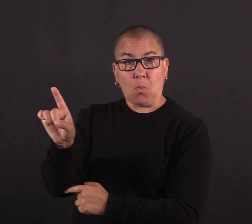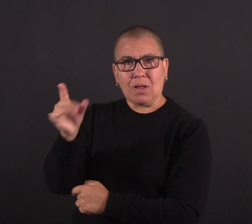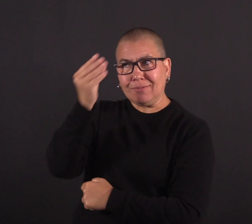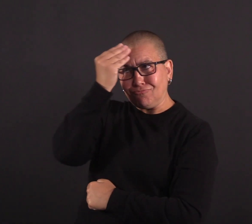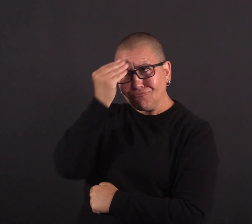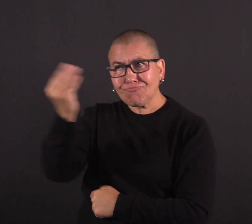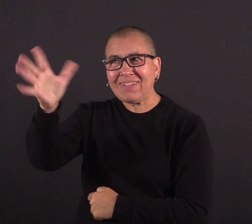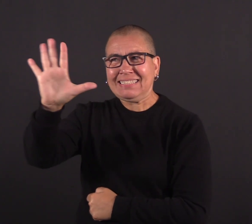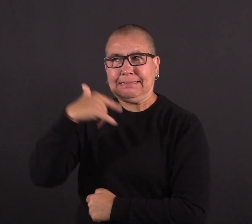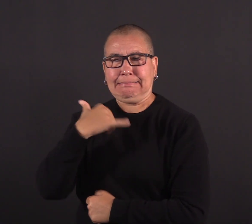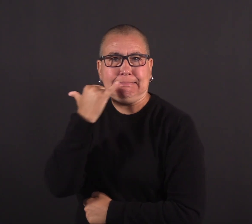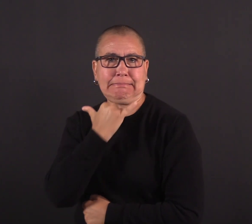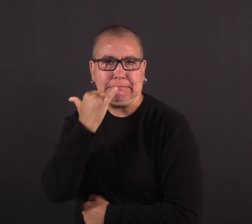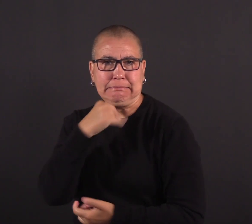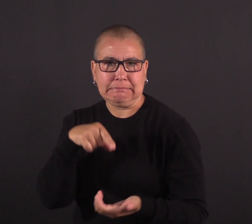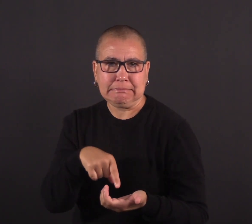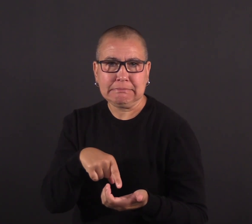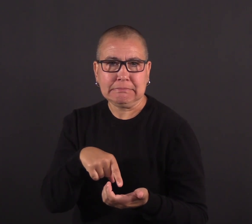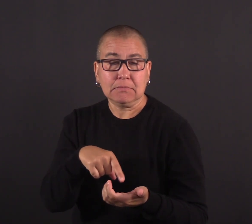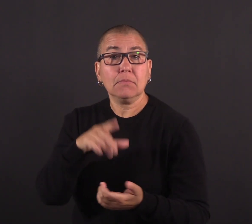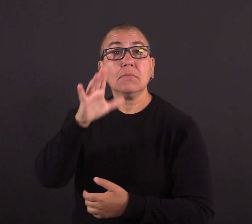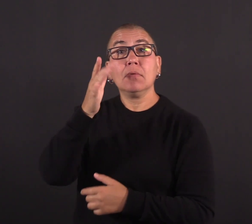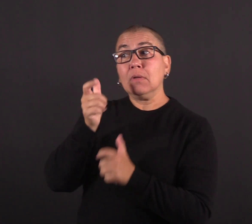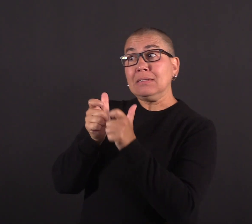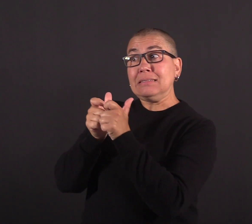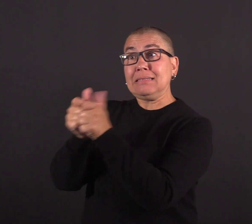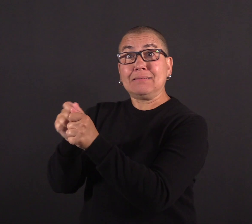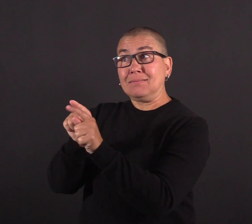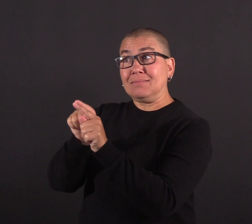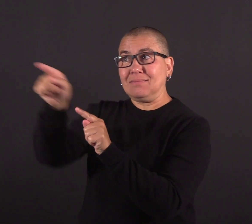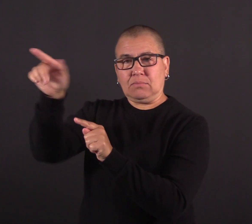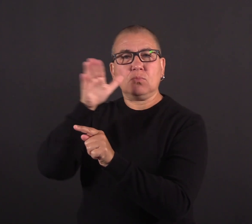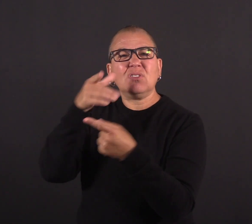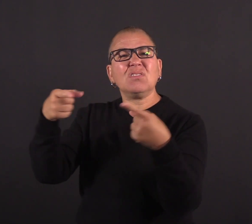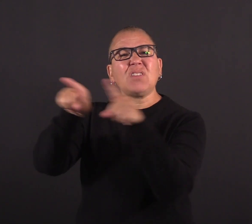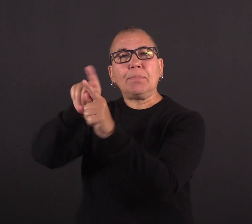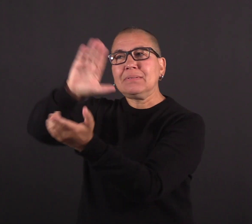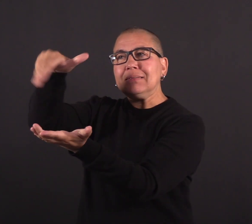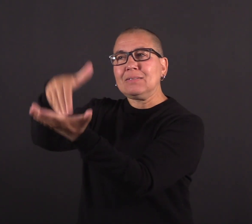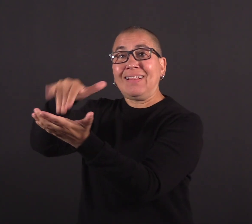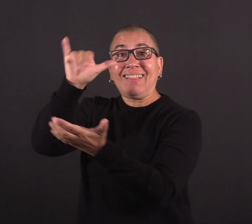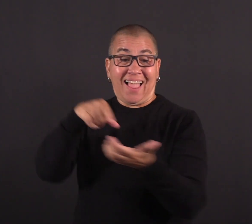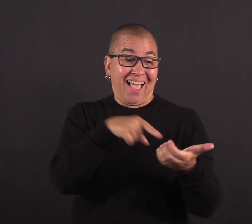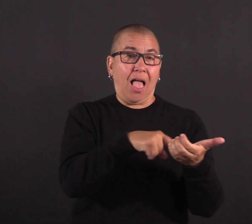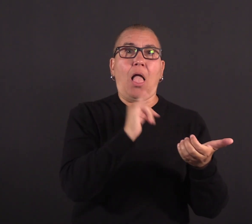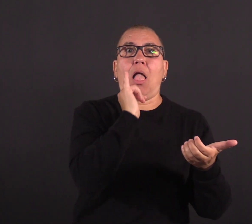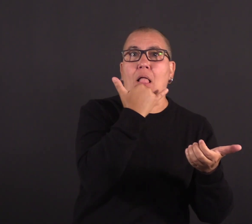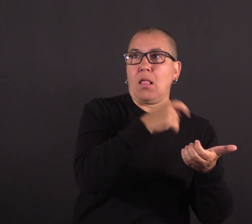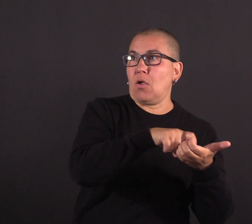Let them know there was an accidental call from this number. The text should reach the same 9-1-1 call center as